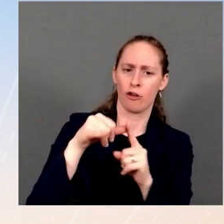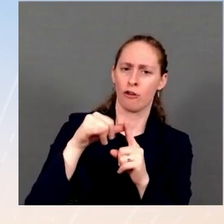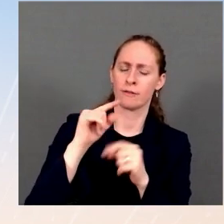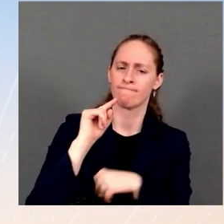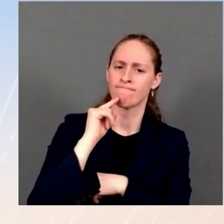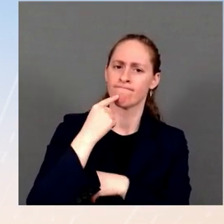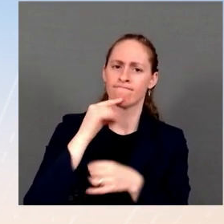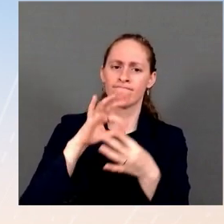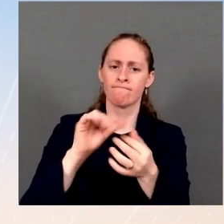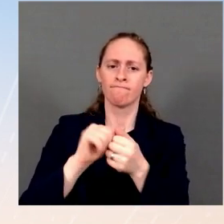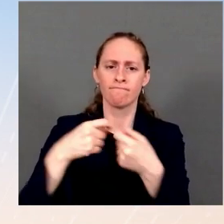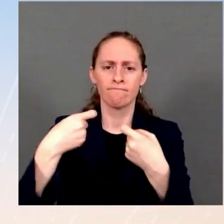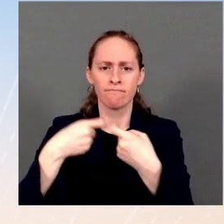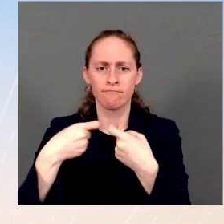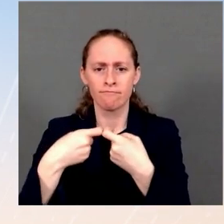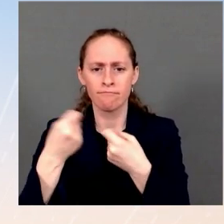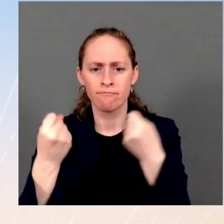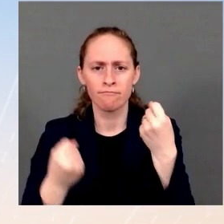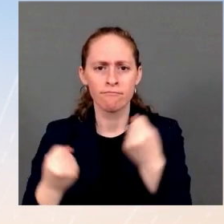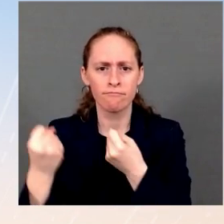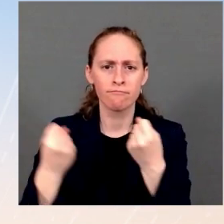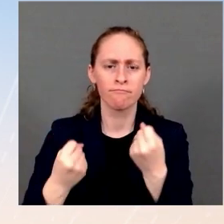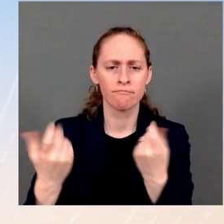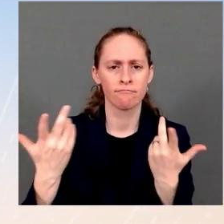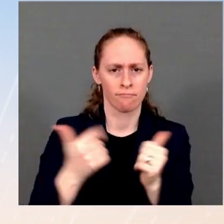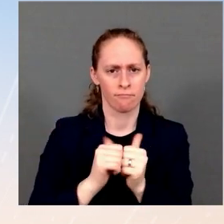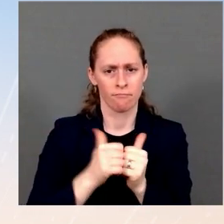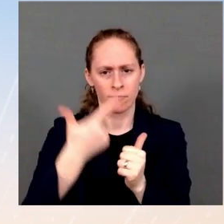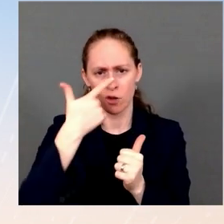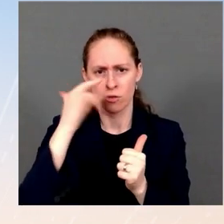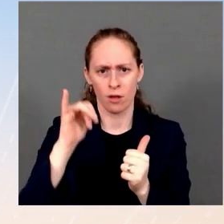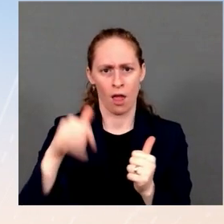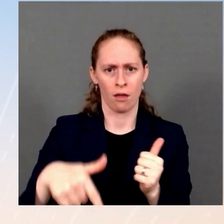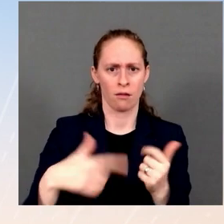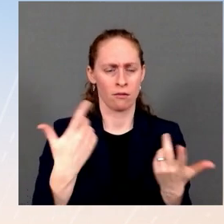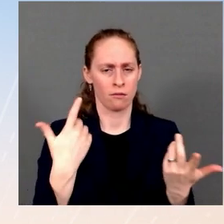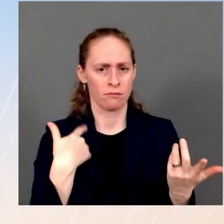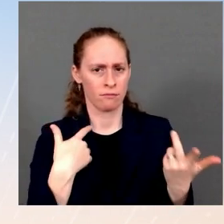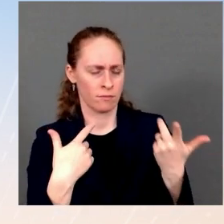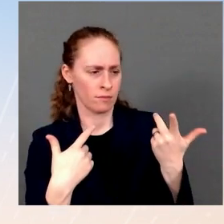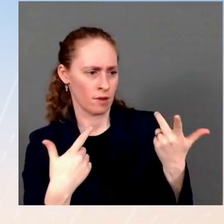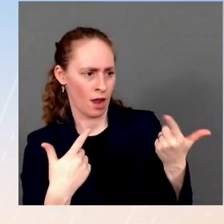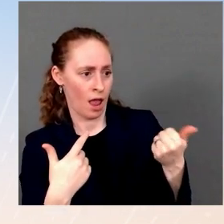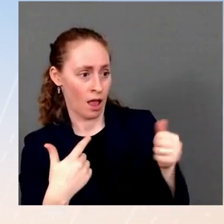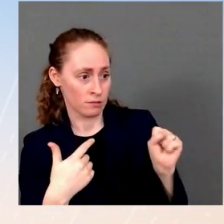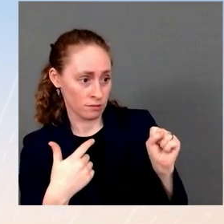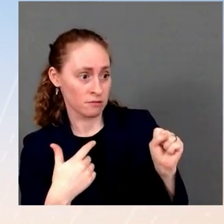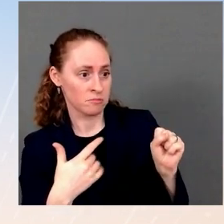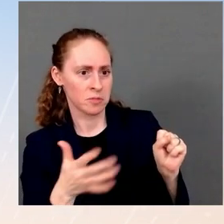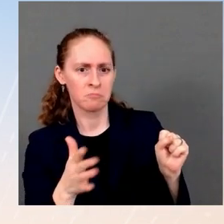sector by sector, we've made tremendous progress. And the regulatory muscle is not the only one